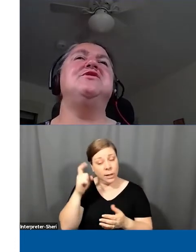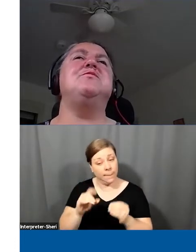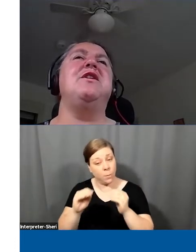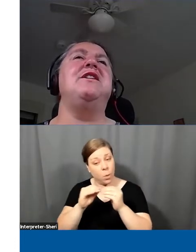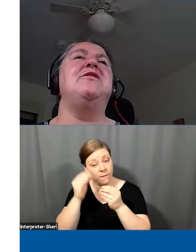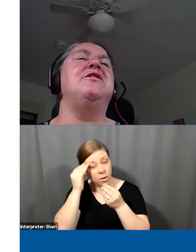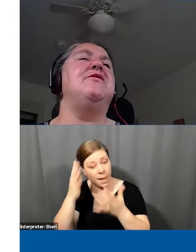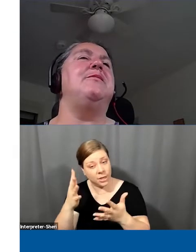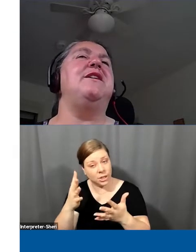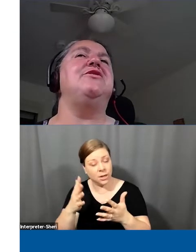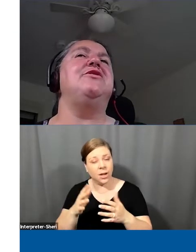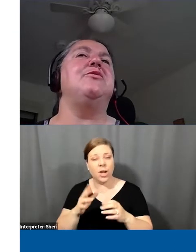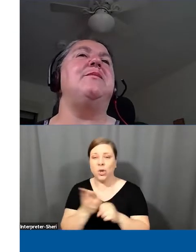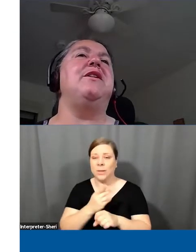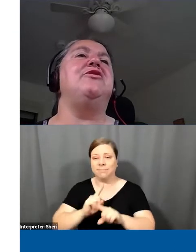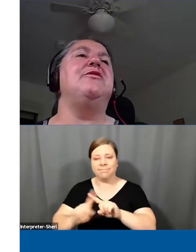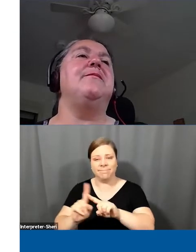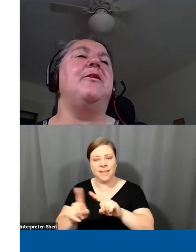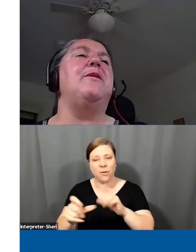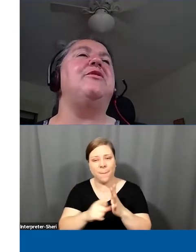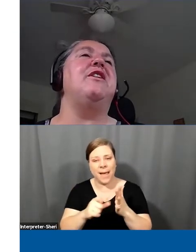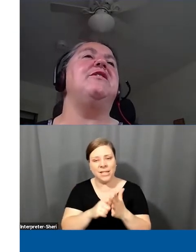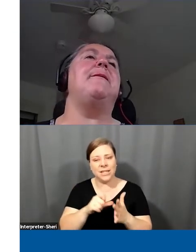spread it out on different pages of the website.